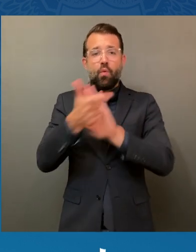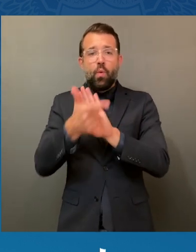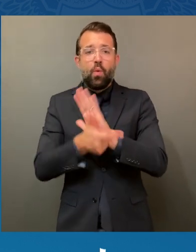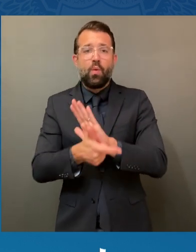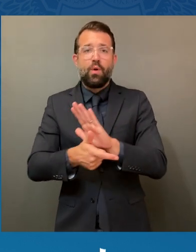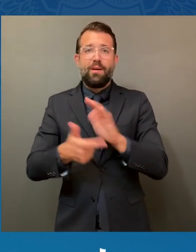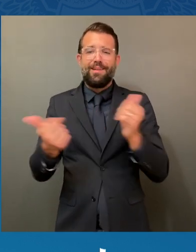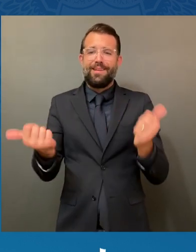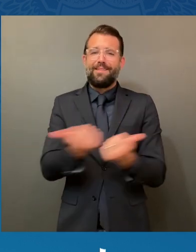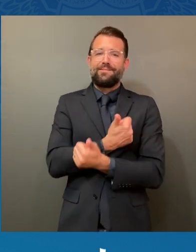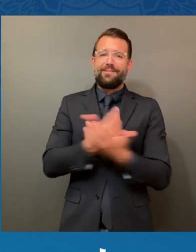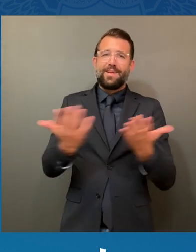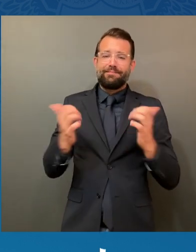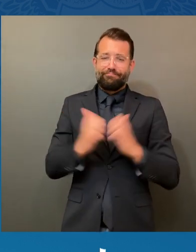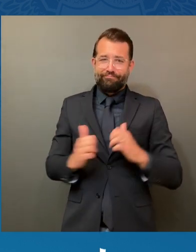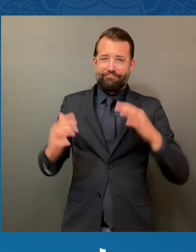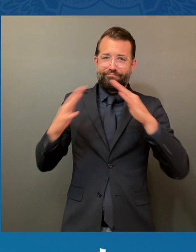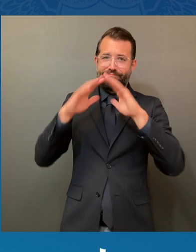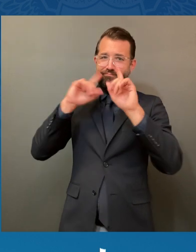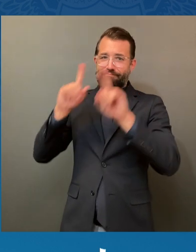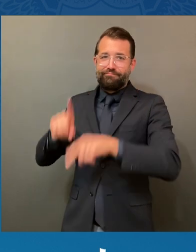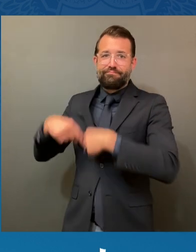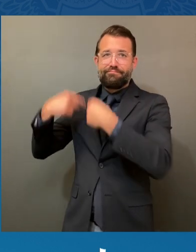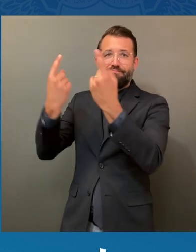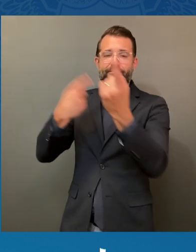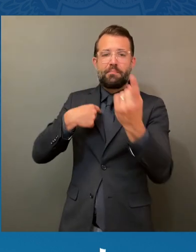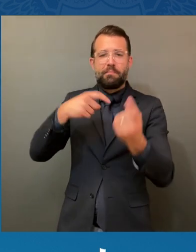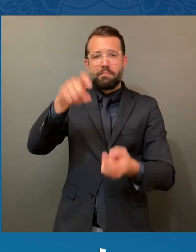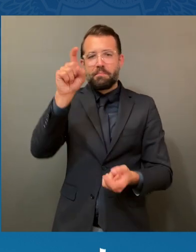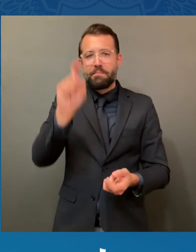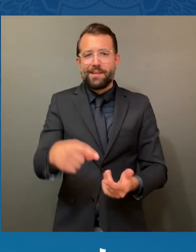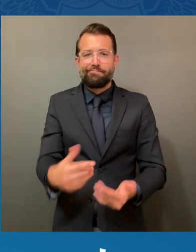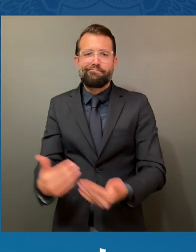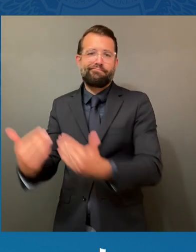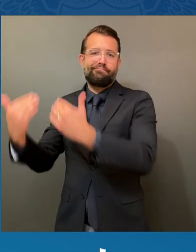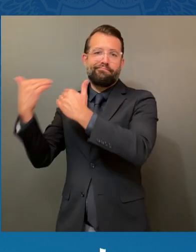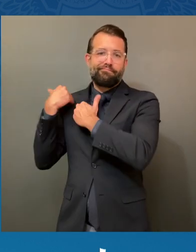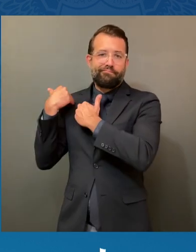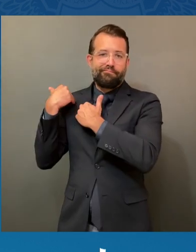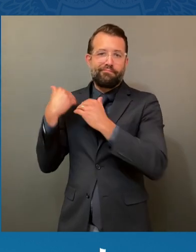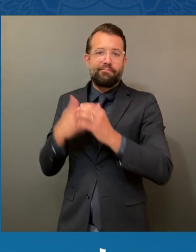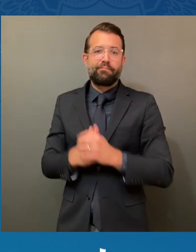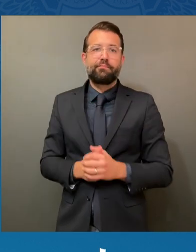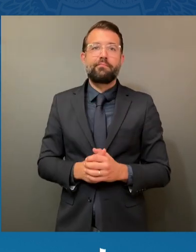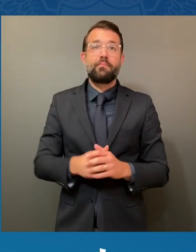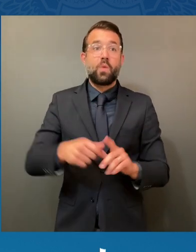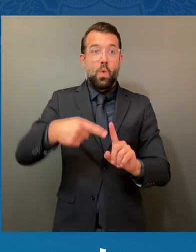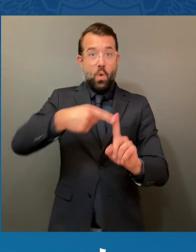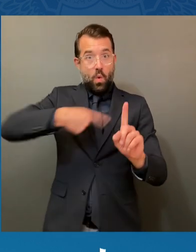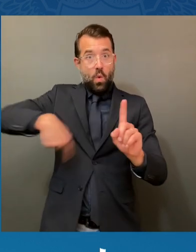The responsibility visits itself upon us to fight back.